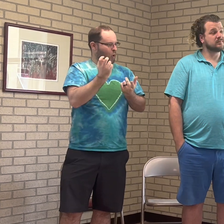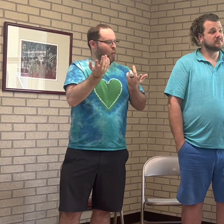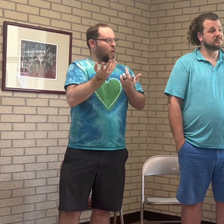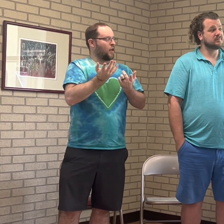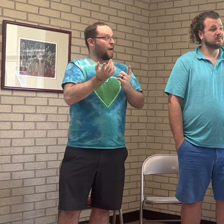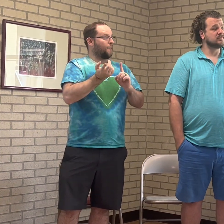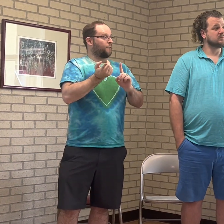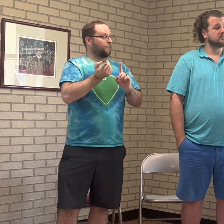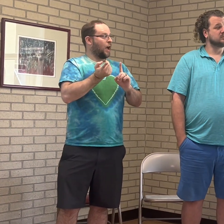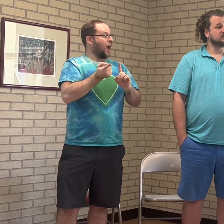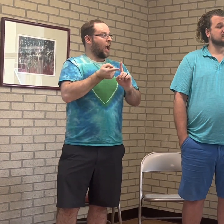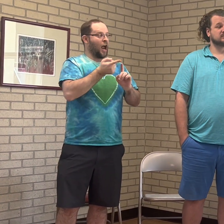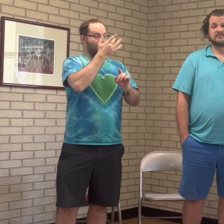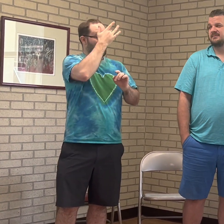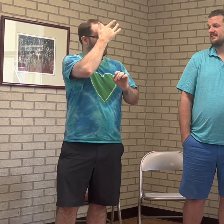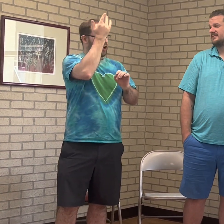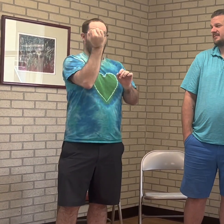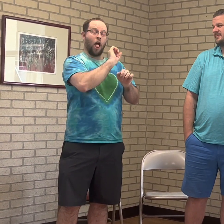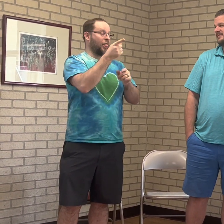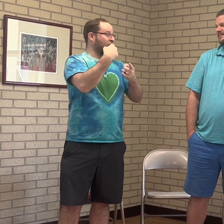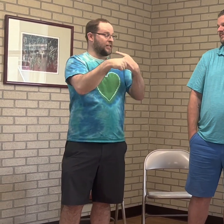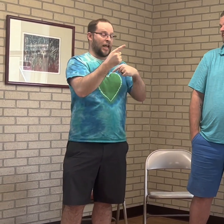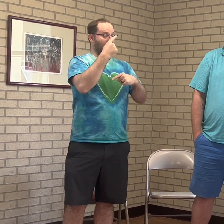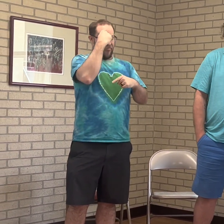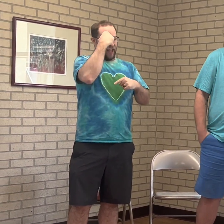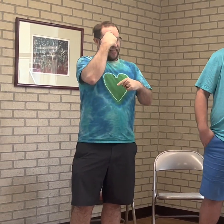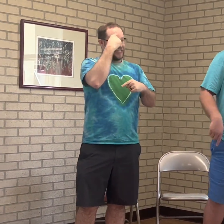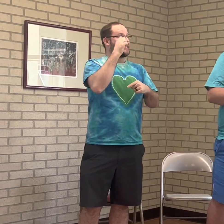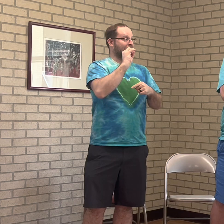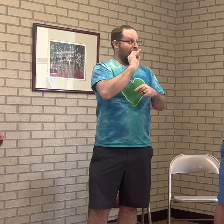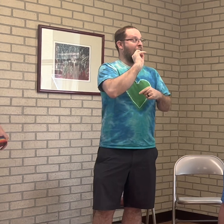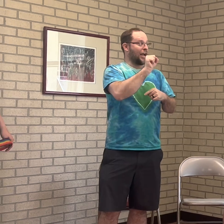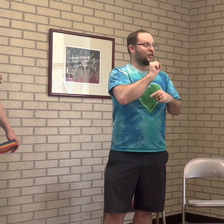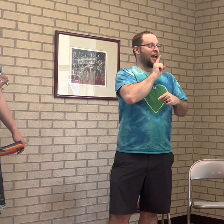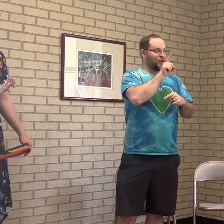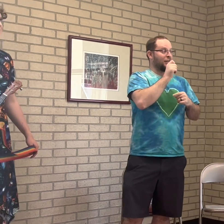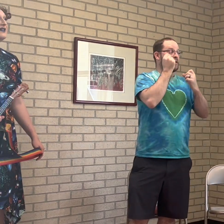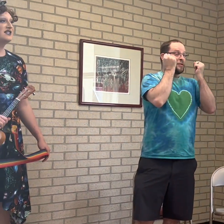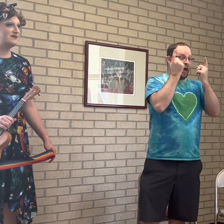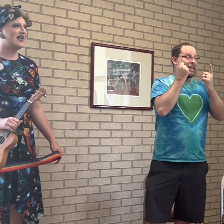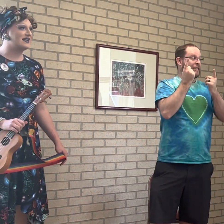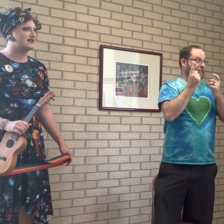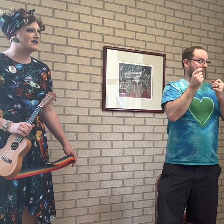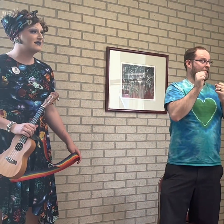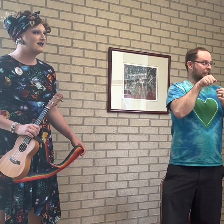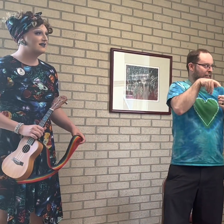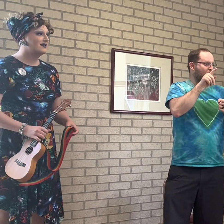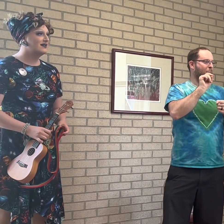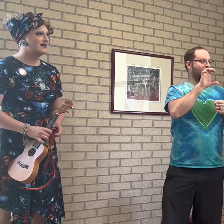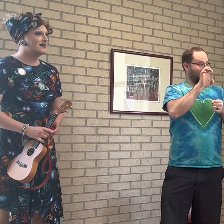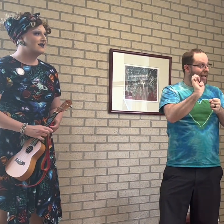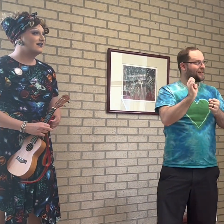Oh my gosh I forgot all of our signs already? Miss Cali: I think the first one is and you might be surprised is "space." Mr. Dixon: Space!